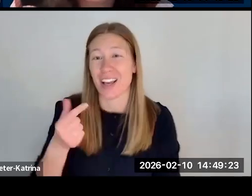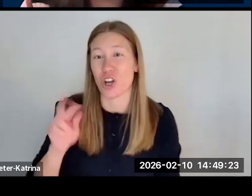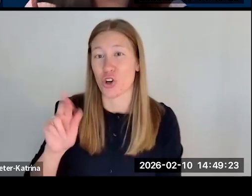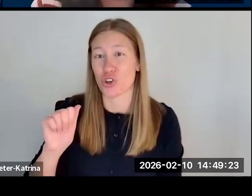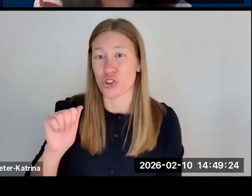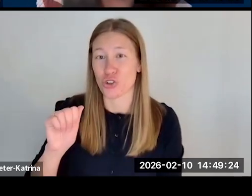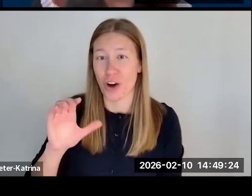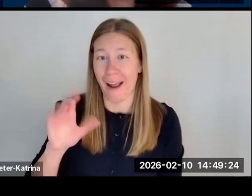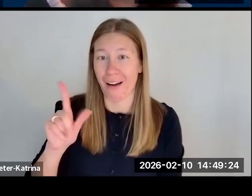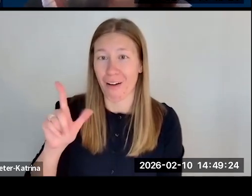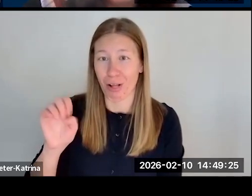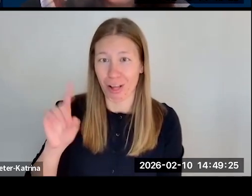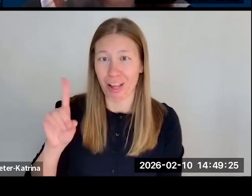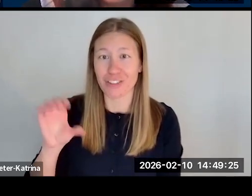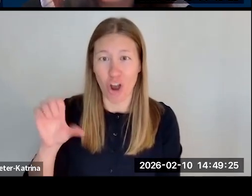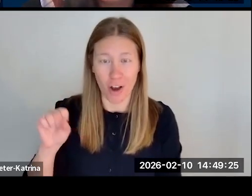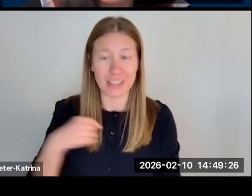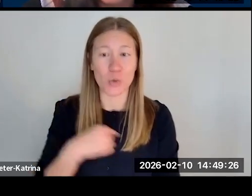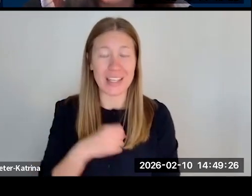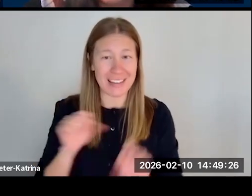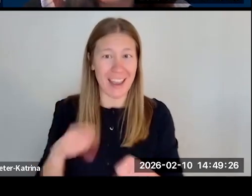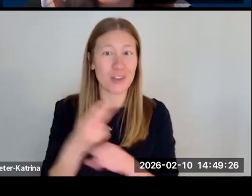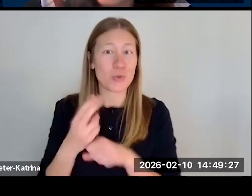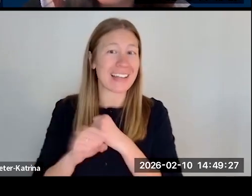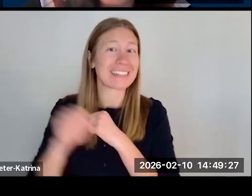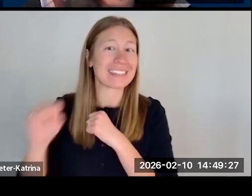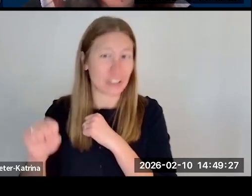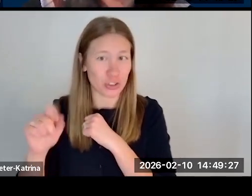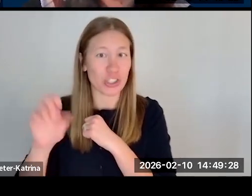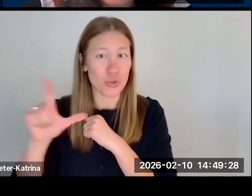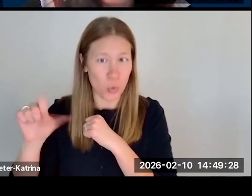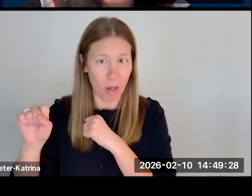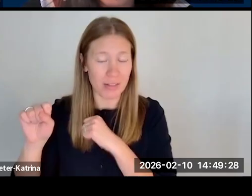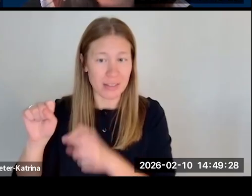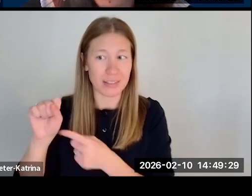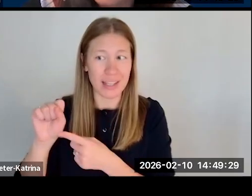we can do that extra feature and mark them as decorative. So I'm gonna show